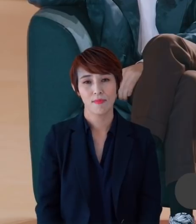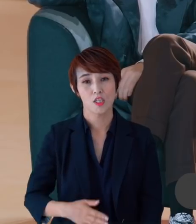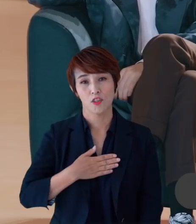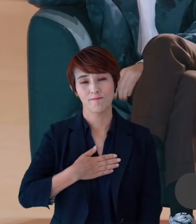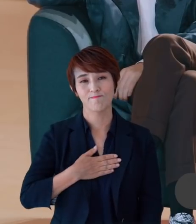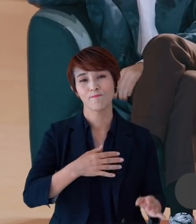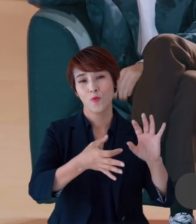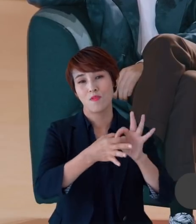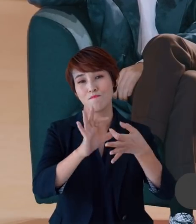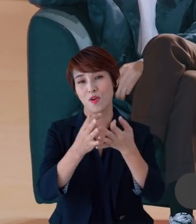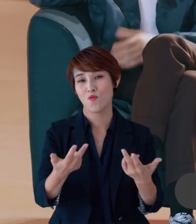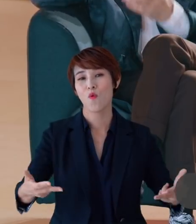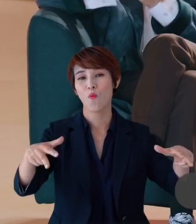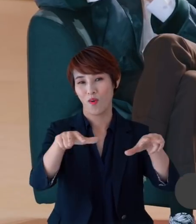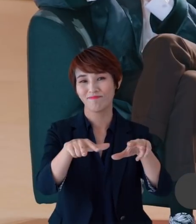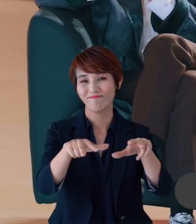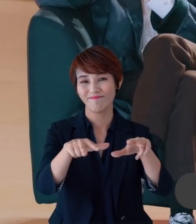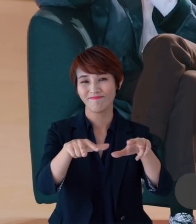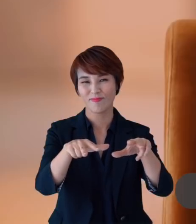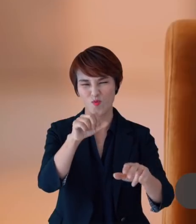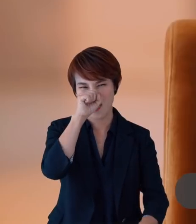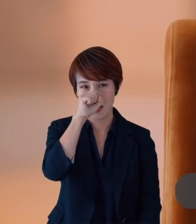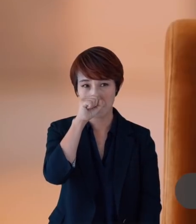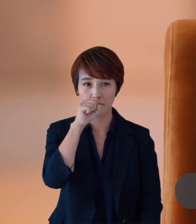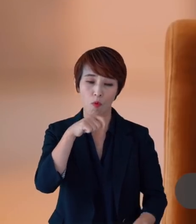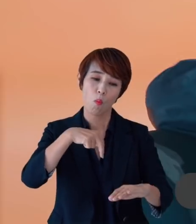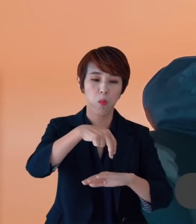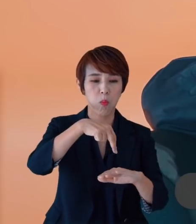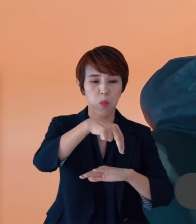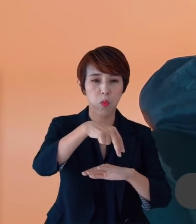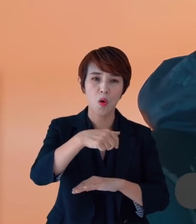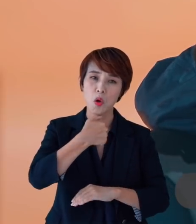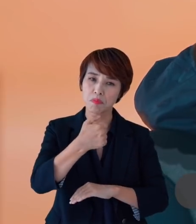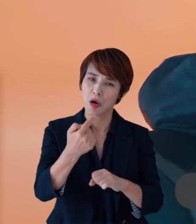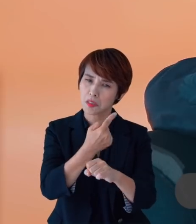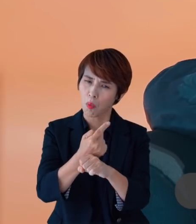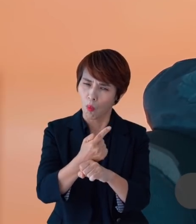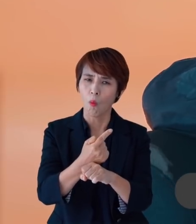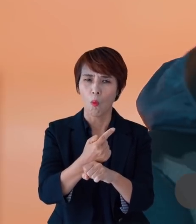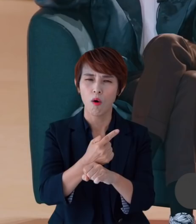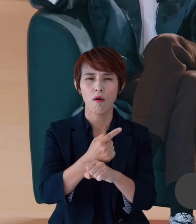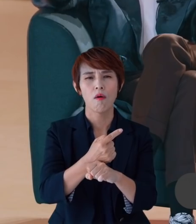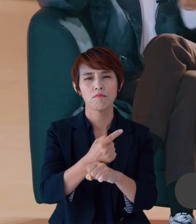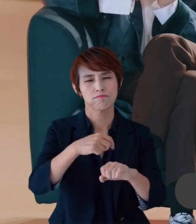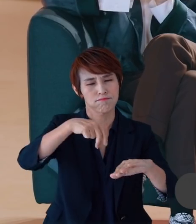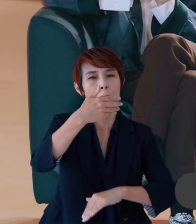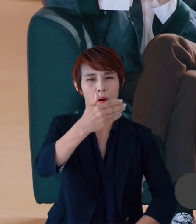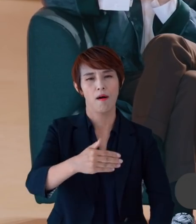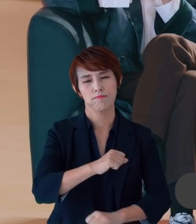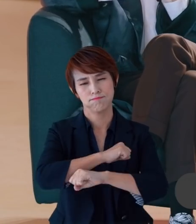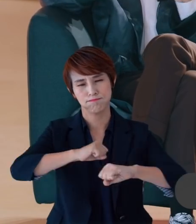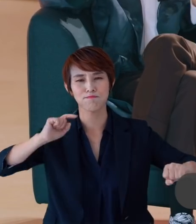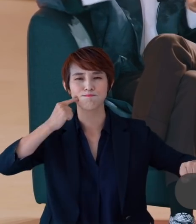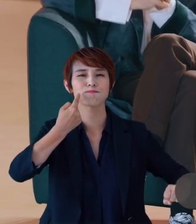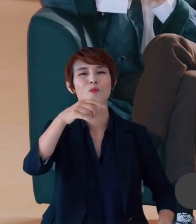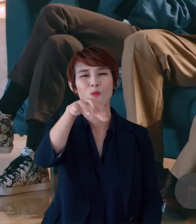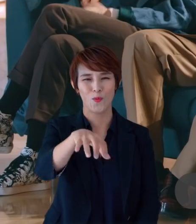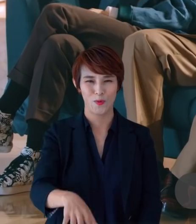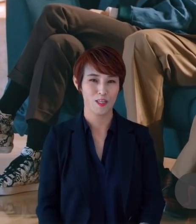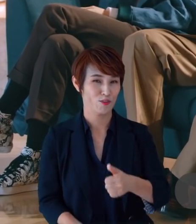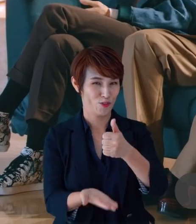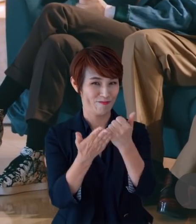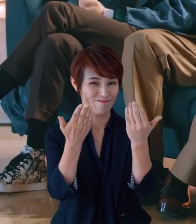Jin: I mentioned this earlier but I love Olympic Park! Even a simple walk takes around 50 minutes to an hour because it’s so big. It’s a really pretty place, so I recommend it